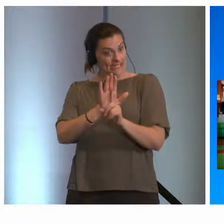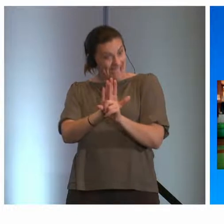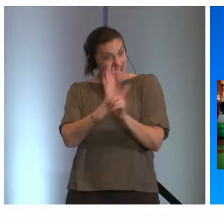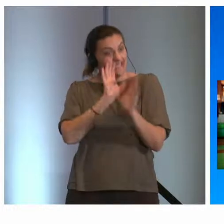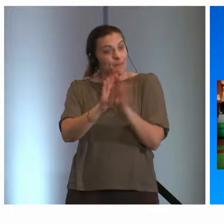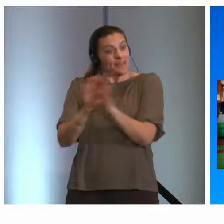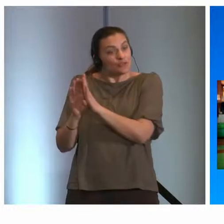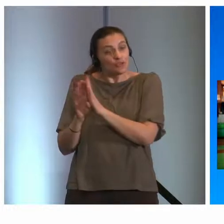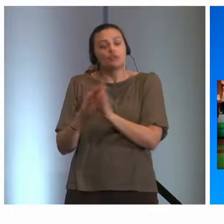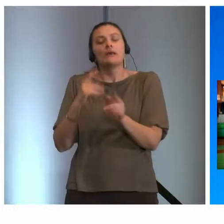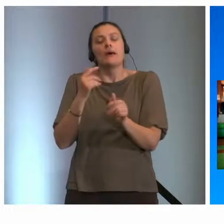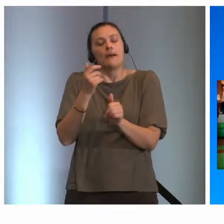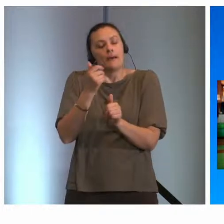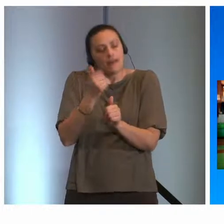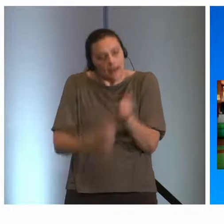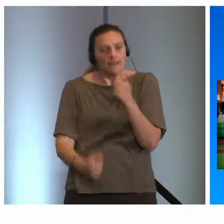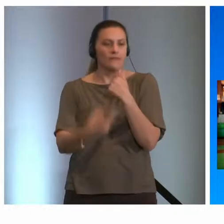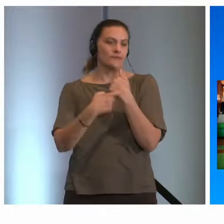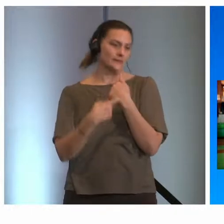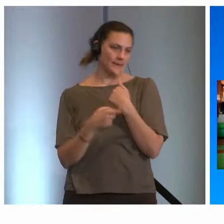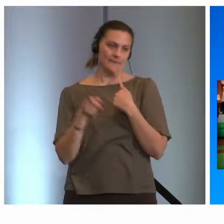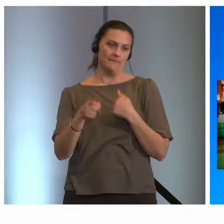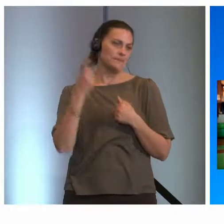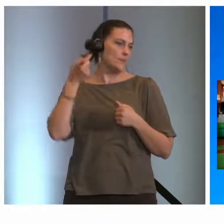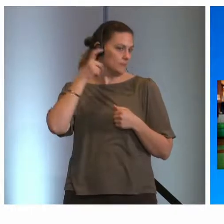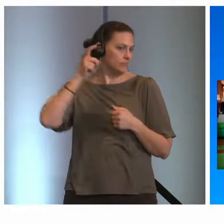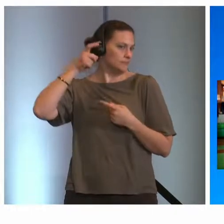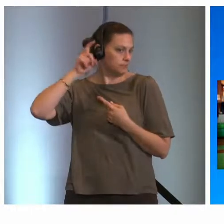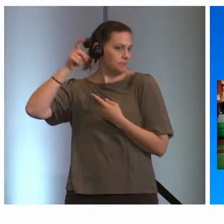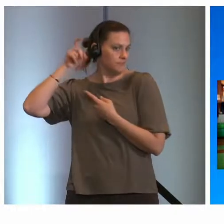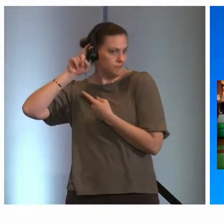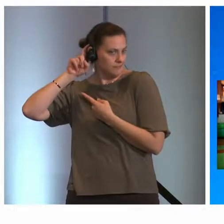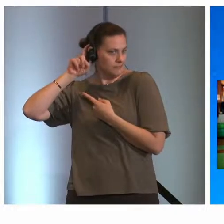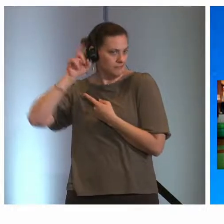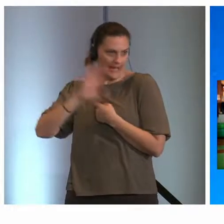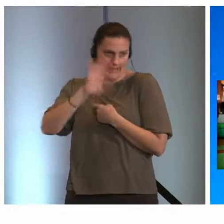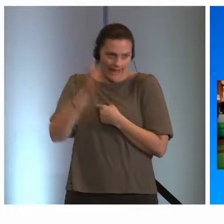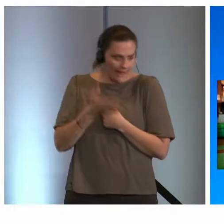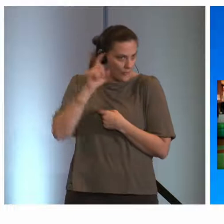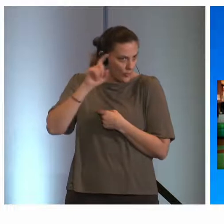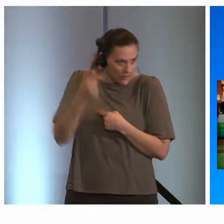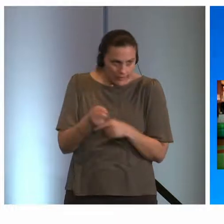difficulty hearing. Because in all of his shots